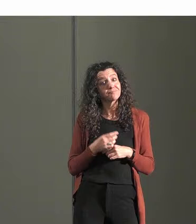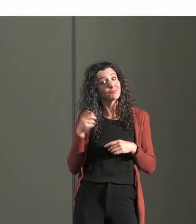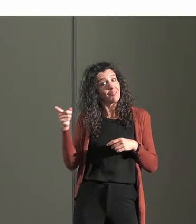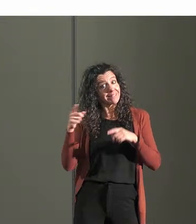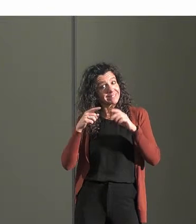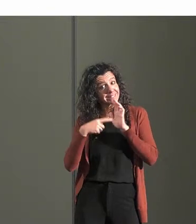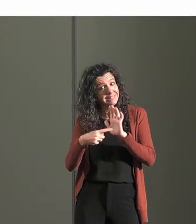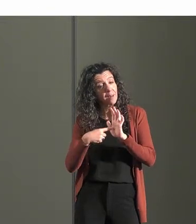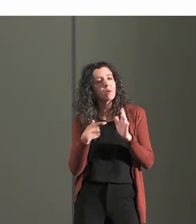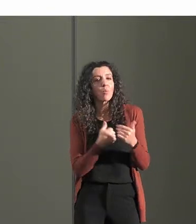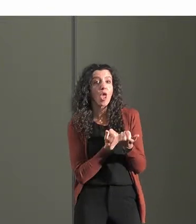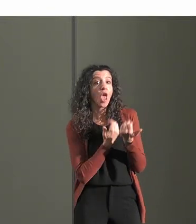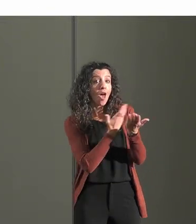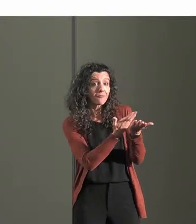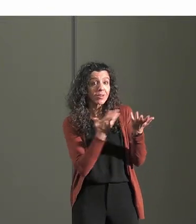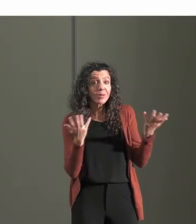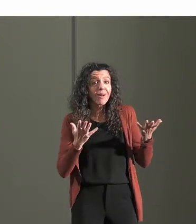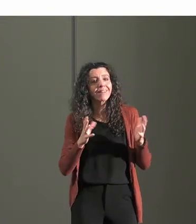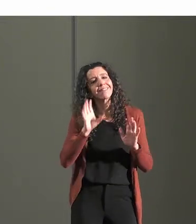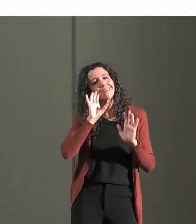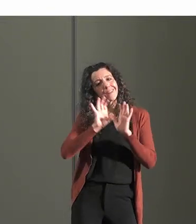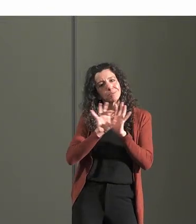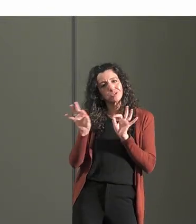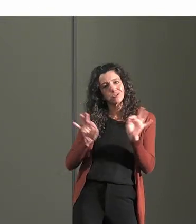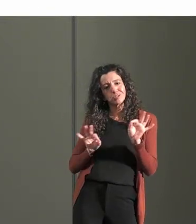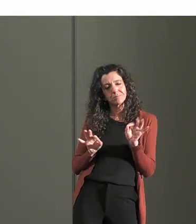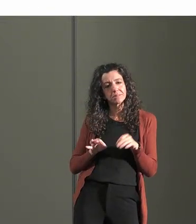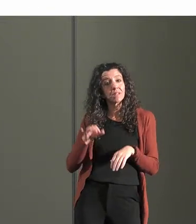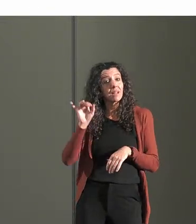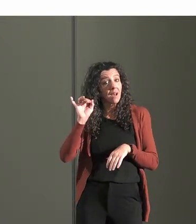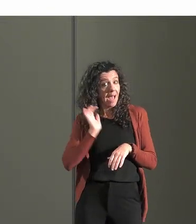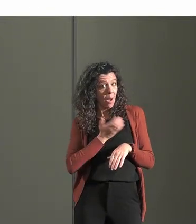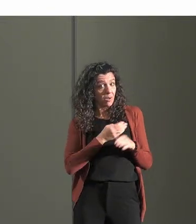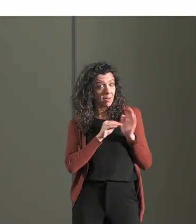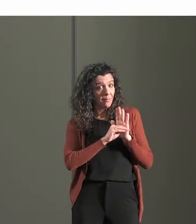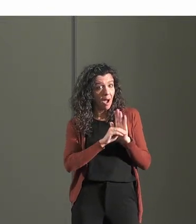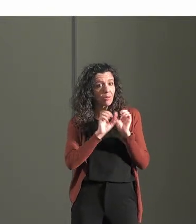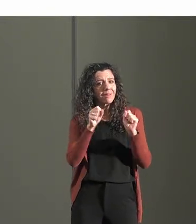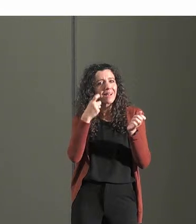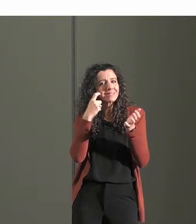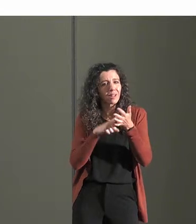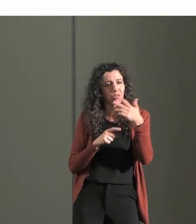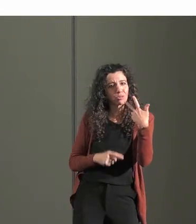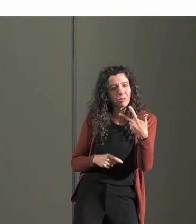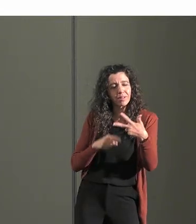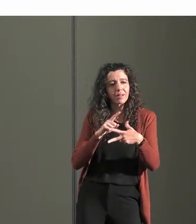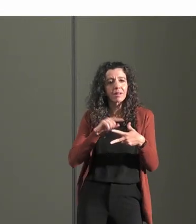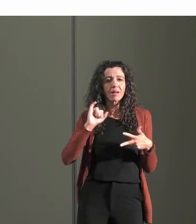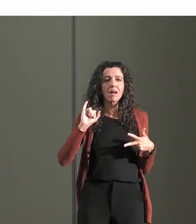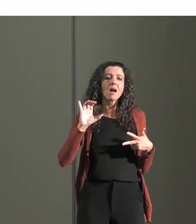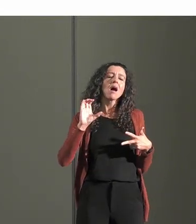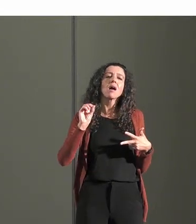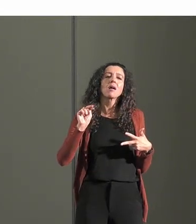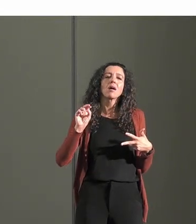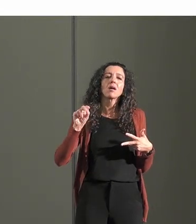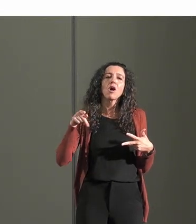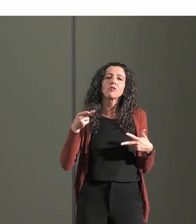and provide an accessible experience. In this example we offer an image description. And the model could detect